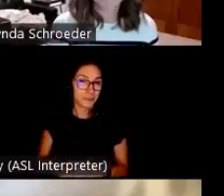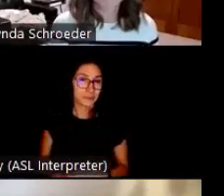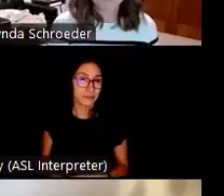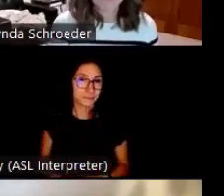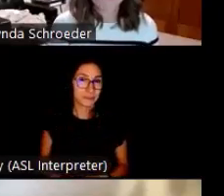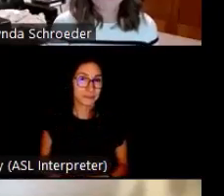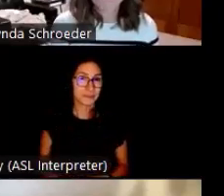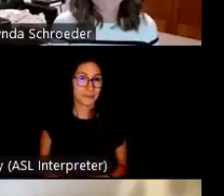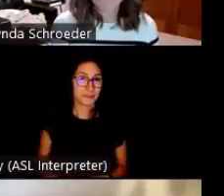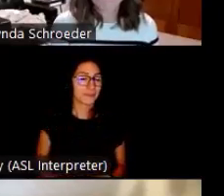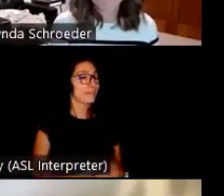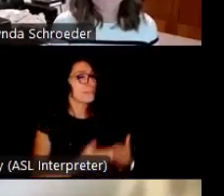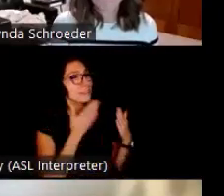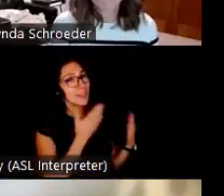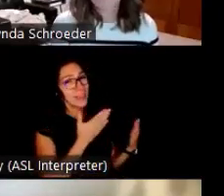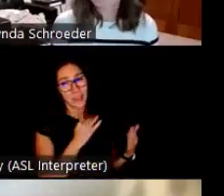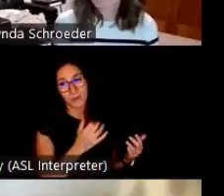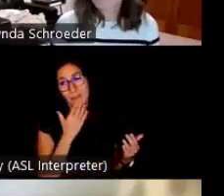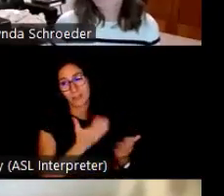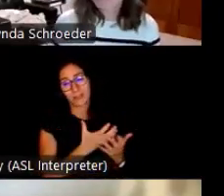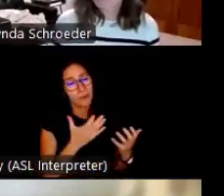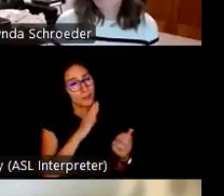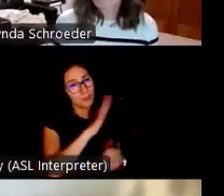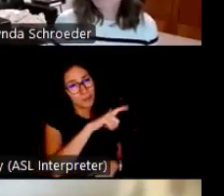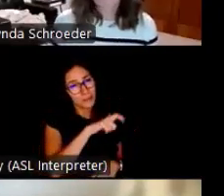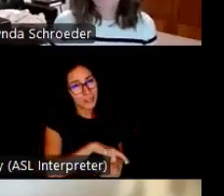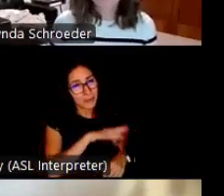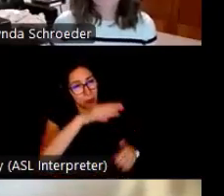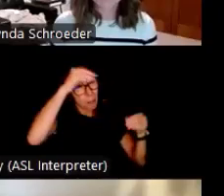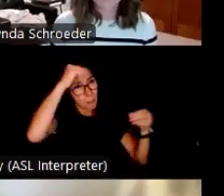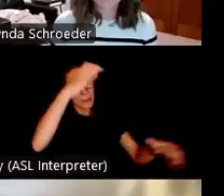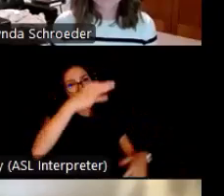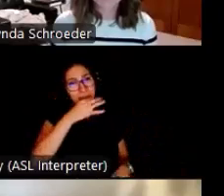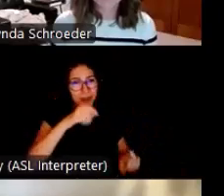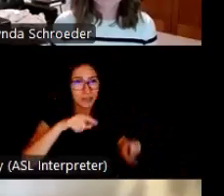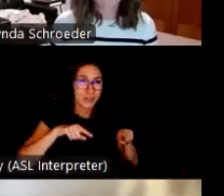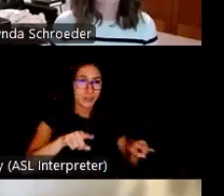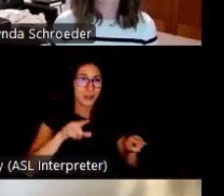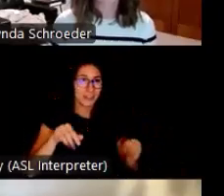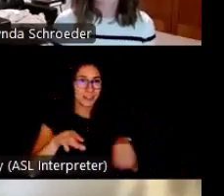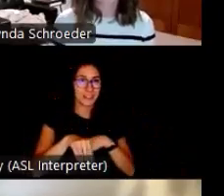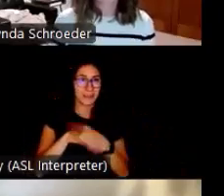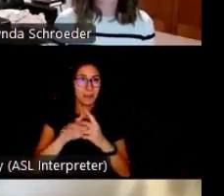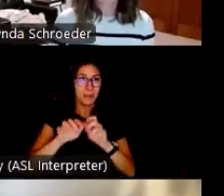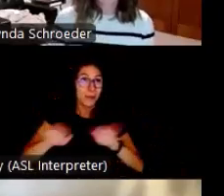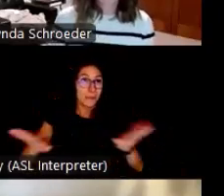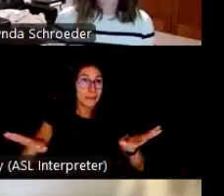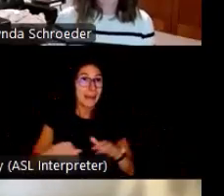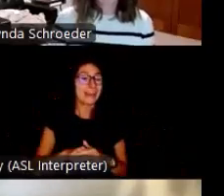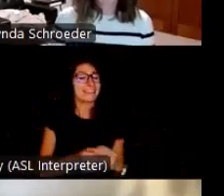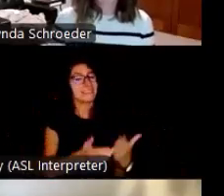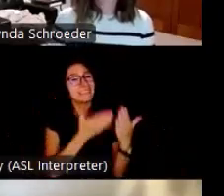Thank you so much for your time and expertise during this webcast. Thank you to you, attendees.